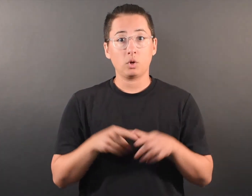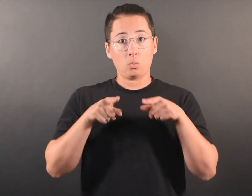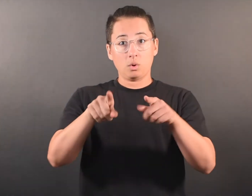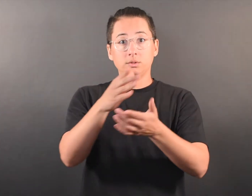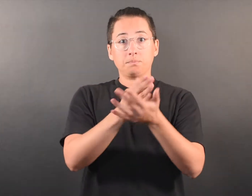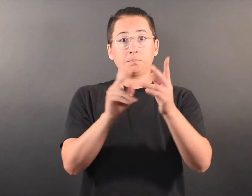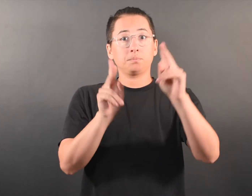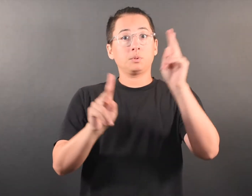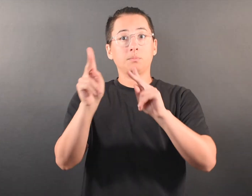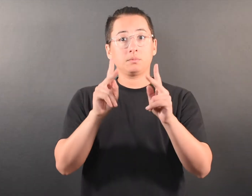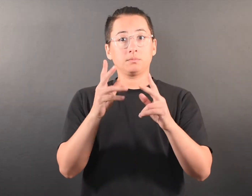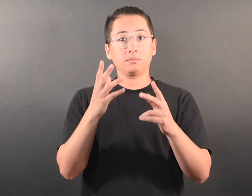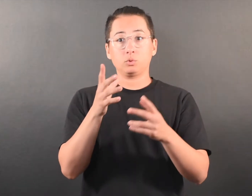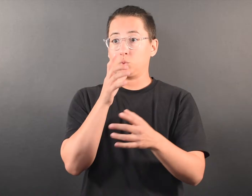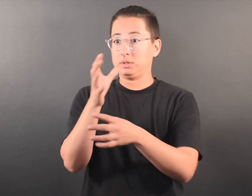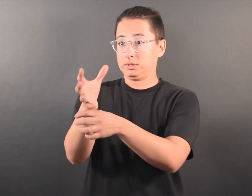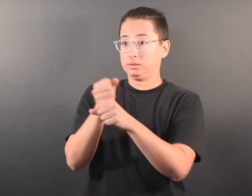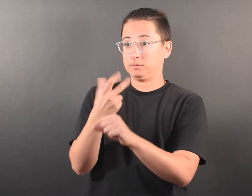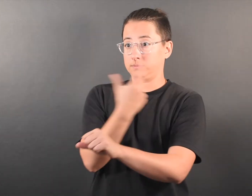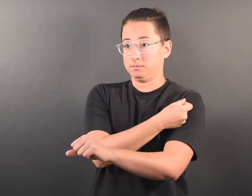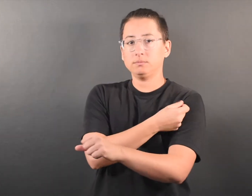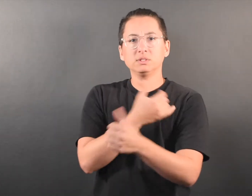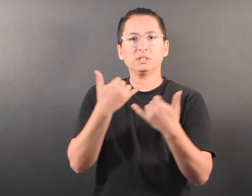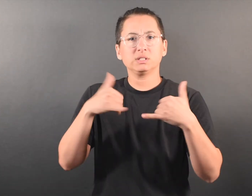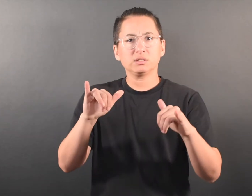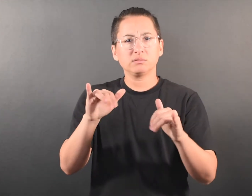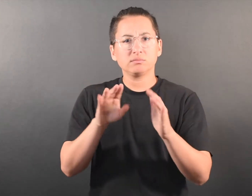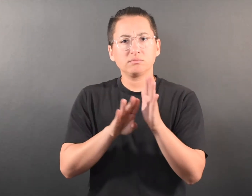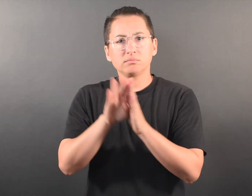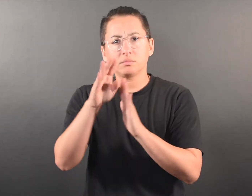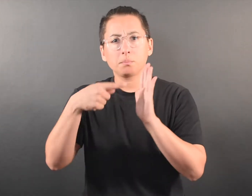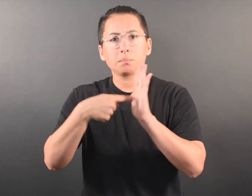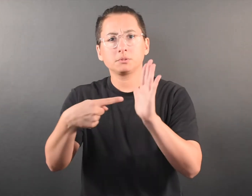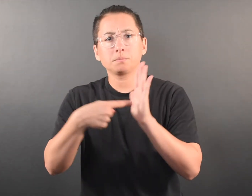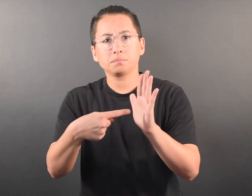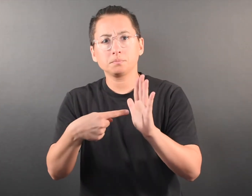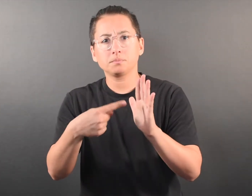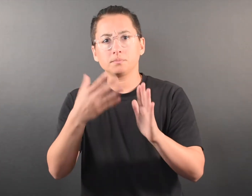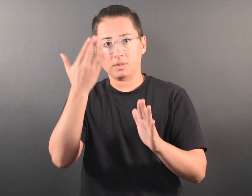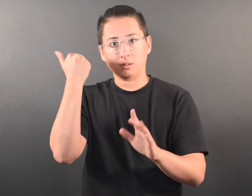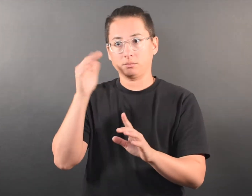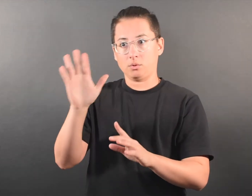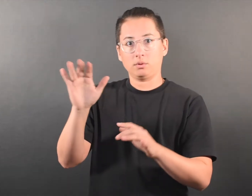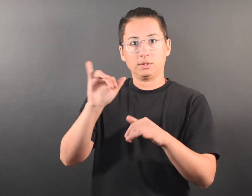While some people that receive the vaccine may develop symptoms as their immune system responds,